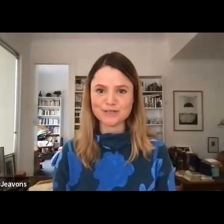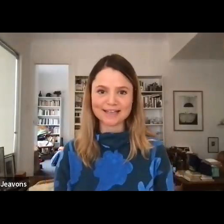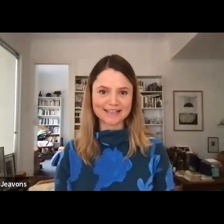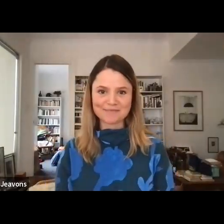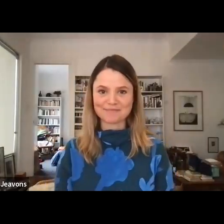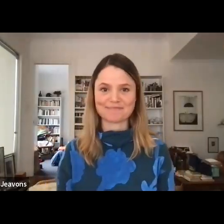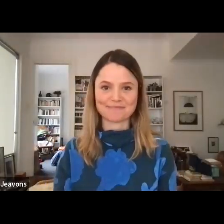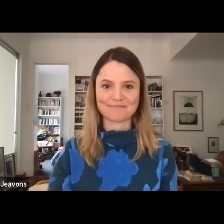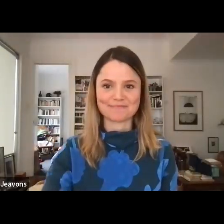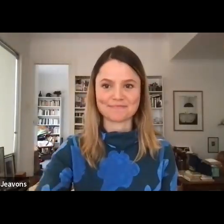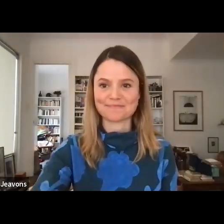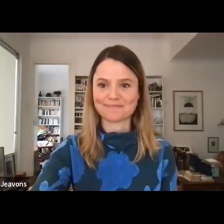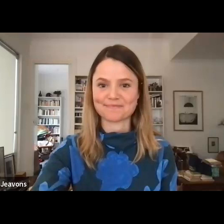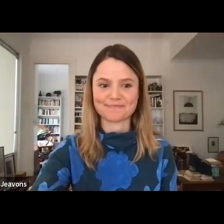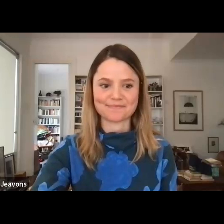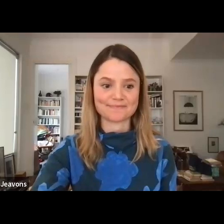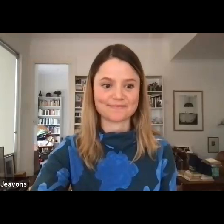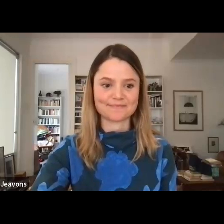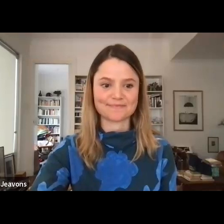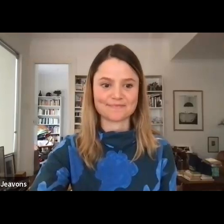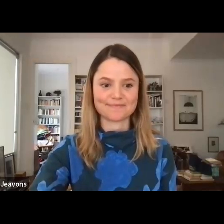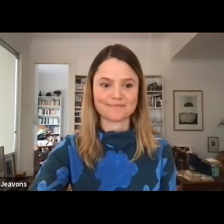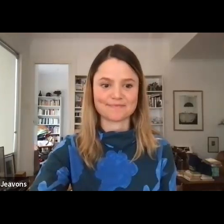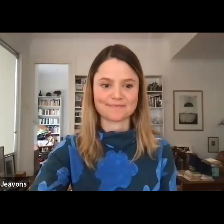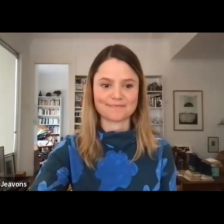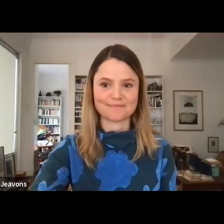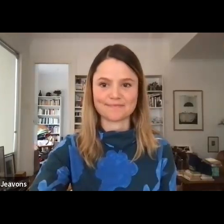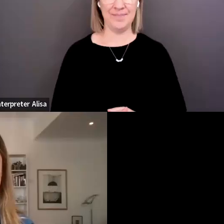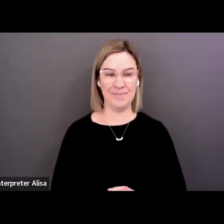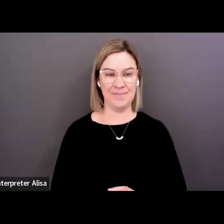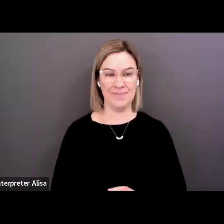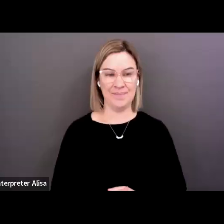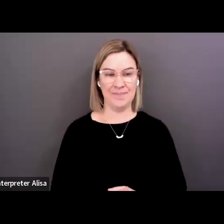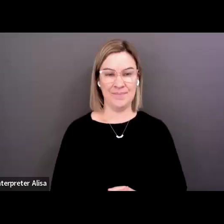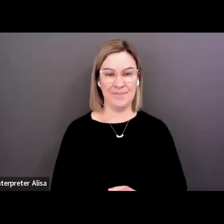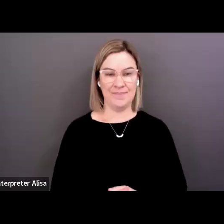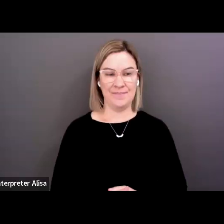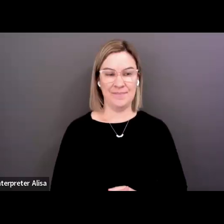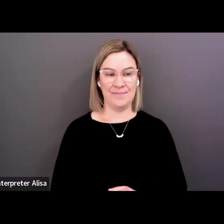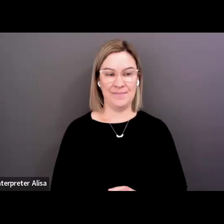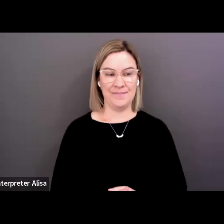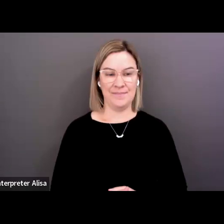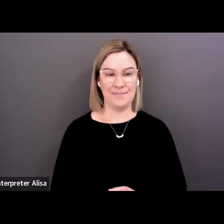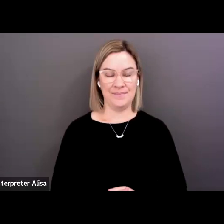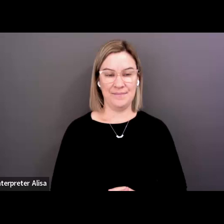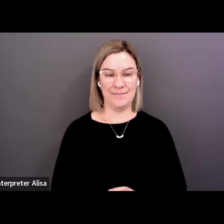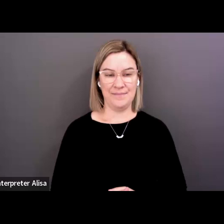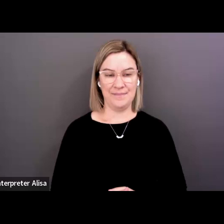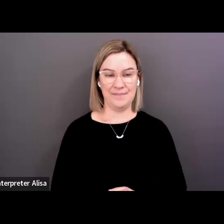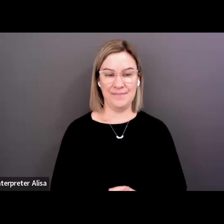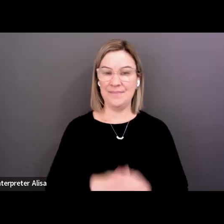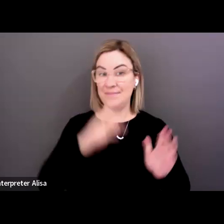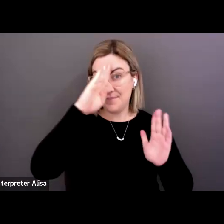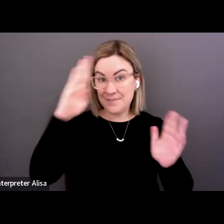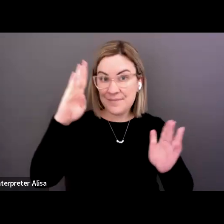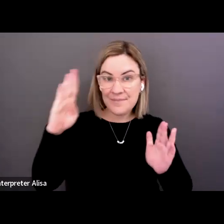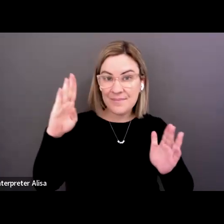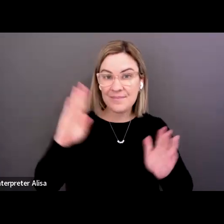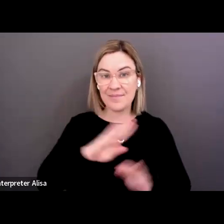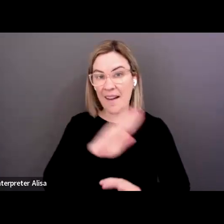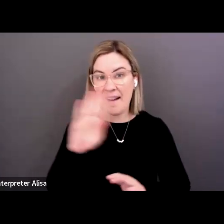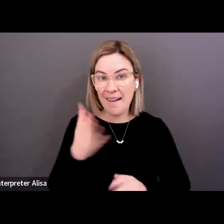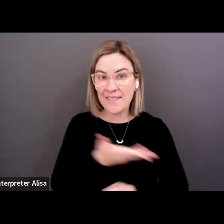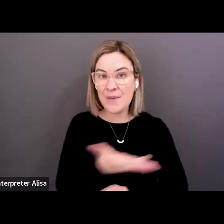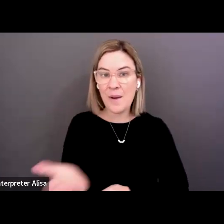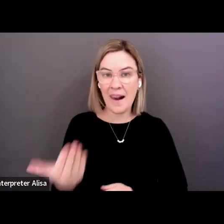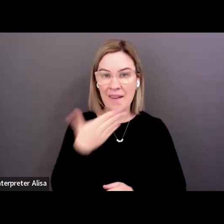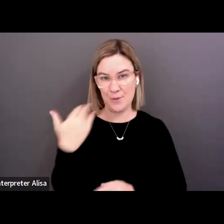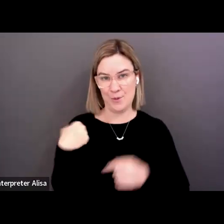I'm really delighted to be here in such good company. Thanks for having me.